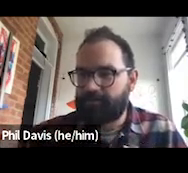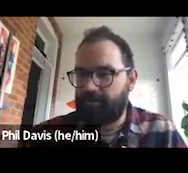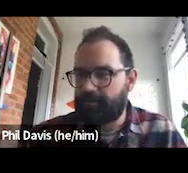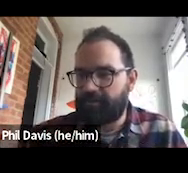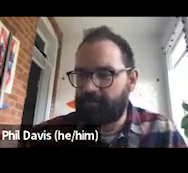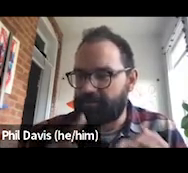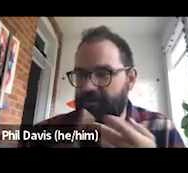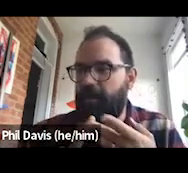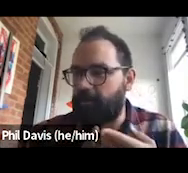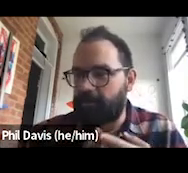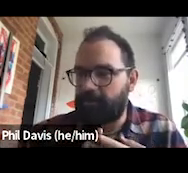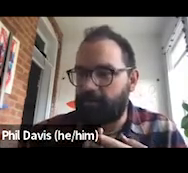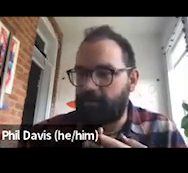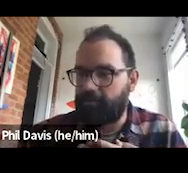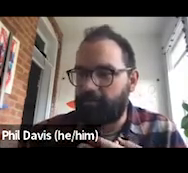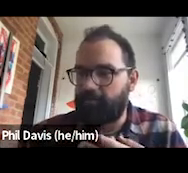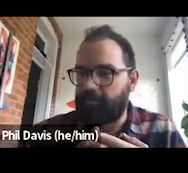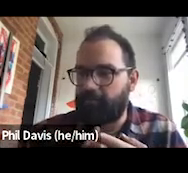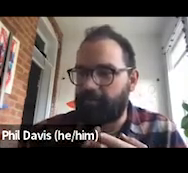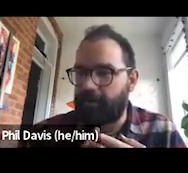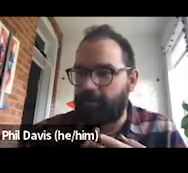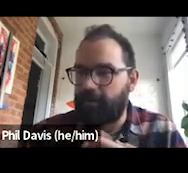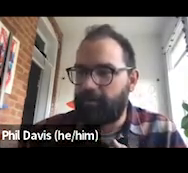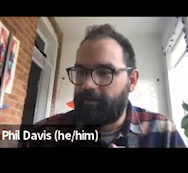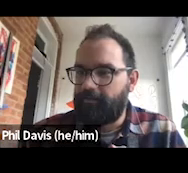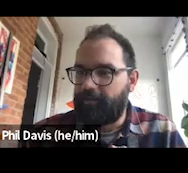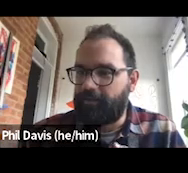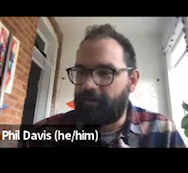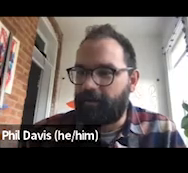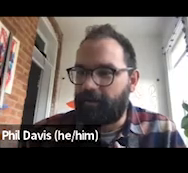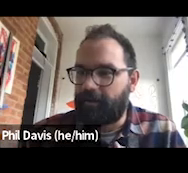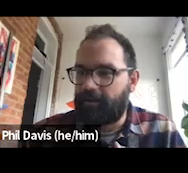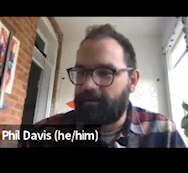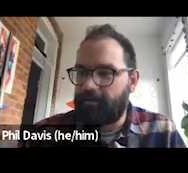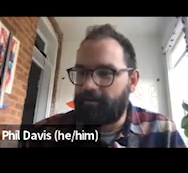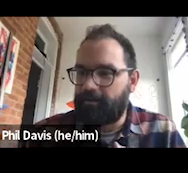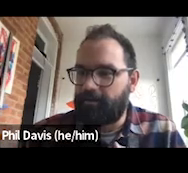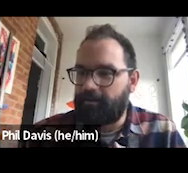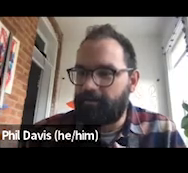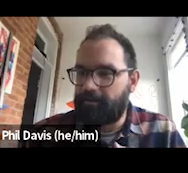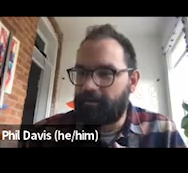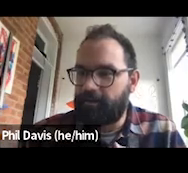Some of those people are just coming of their free will.